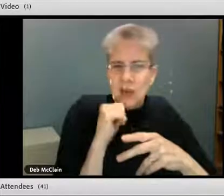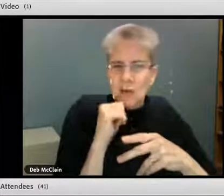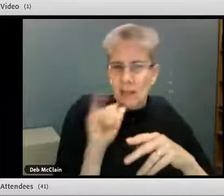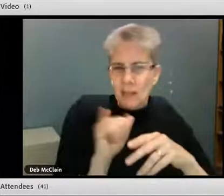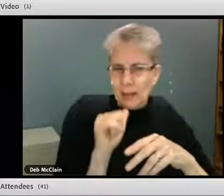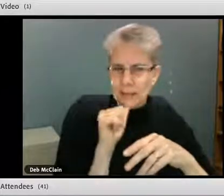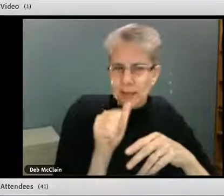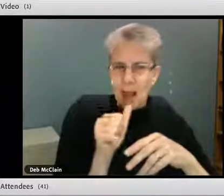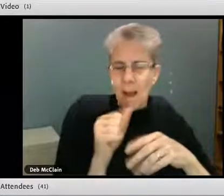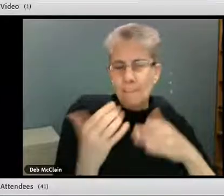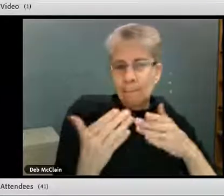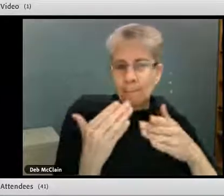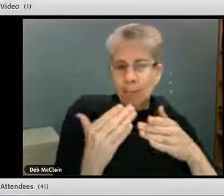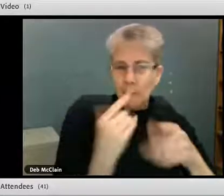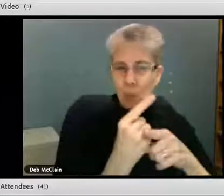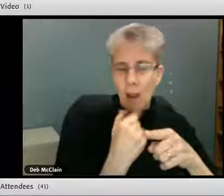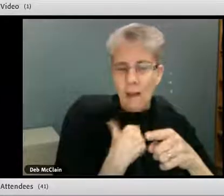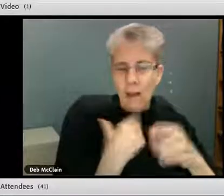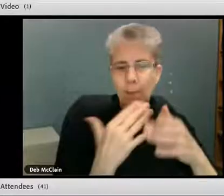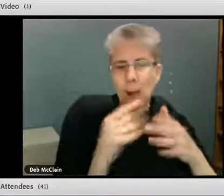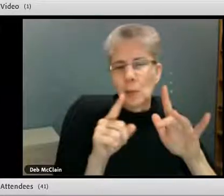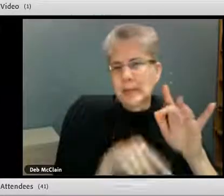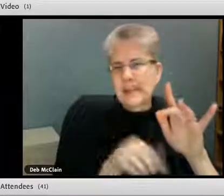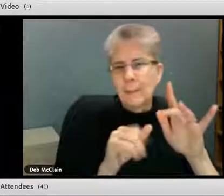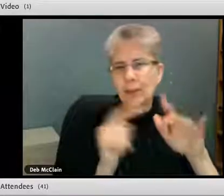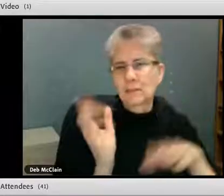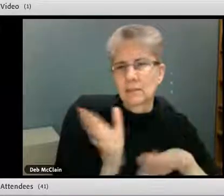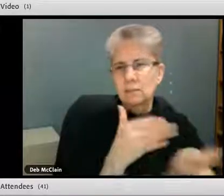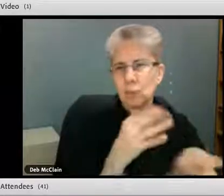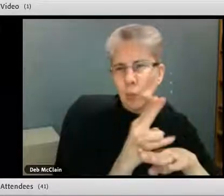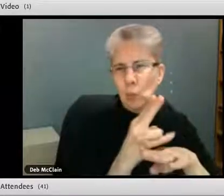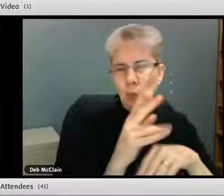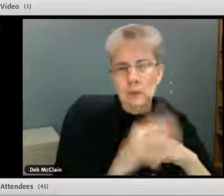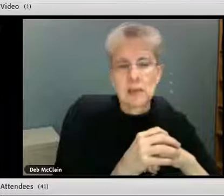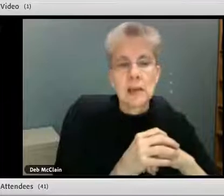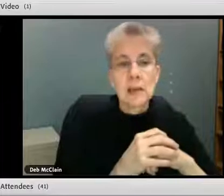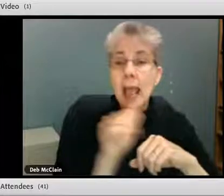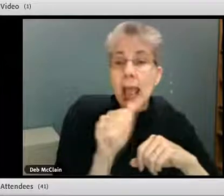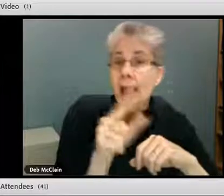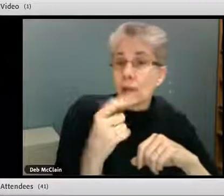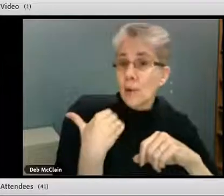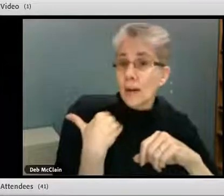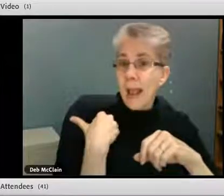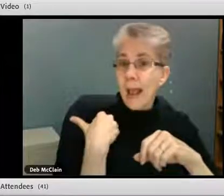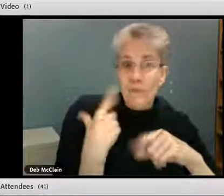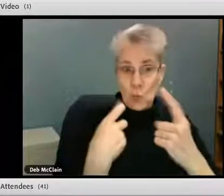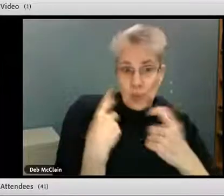I probably would skip it. Does anybody have any question about distribution rights,